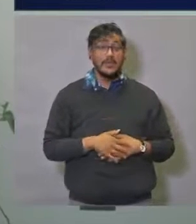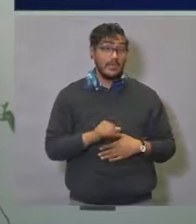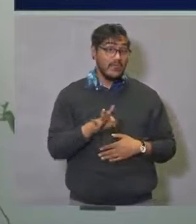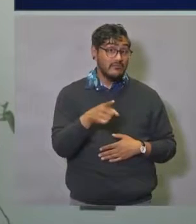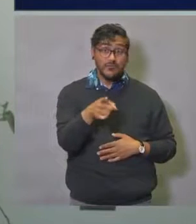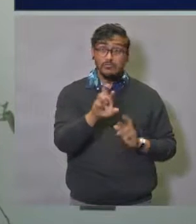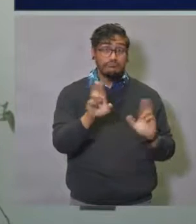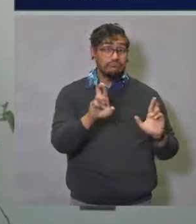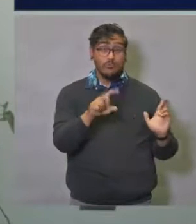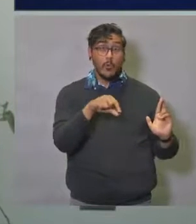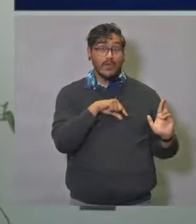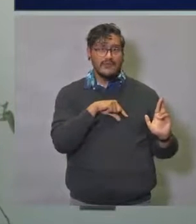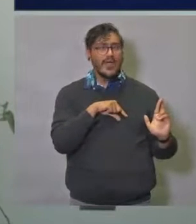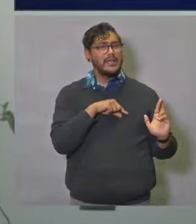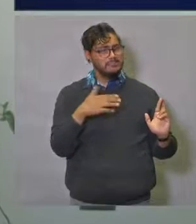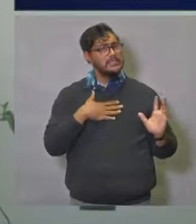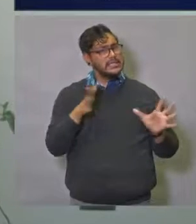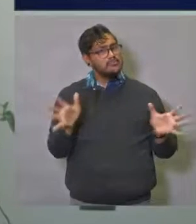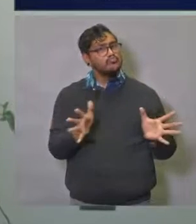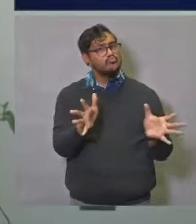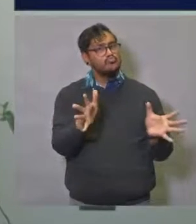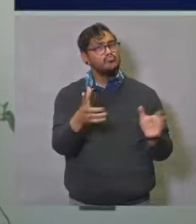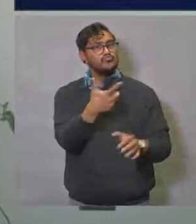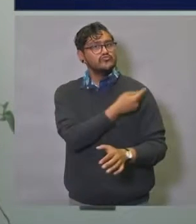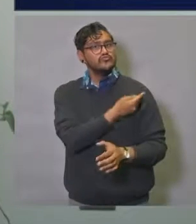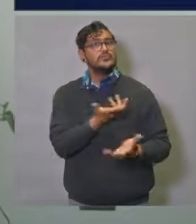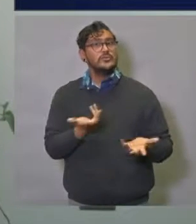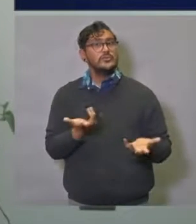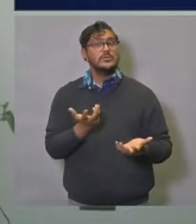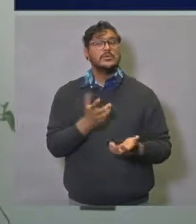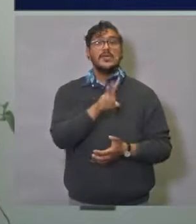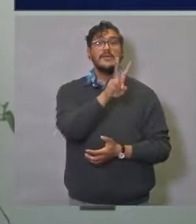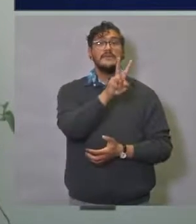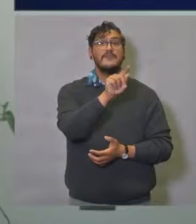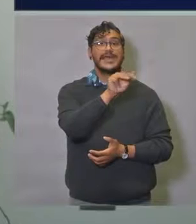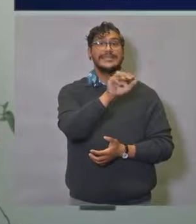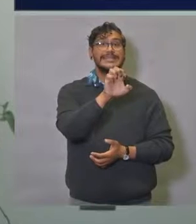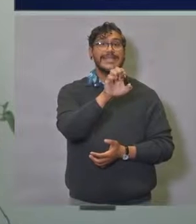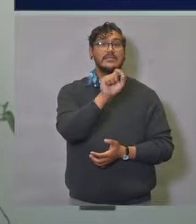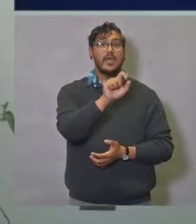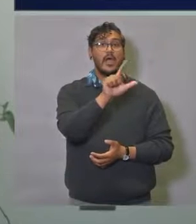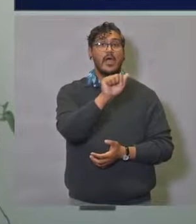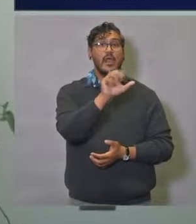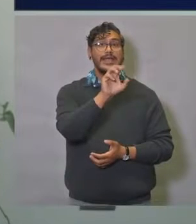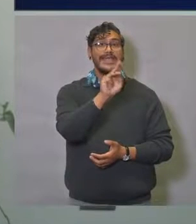IF YOU ARE ELIGIBLE, I DO